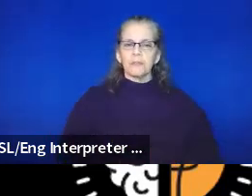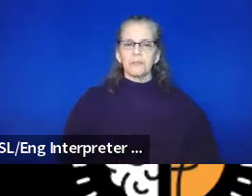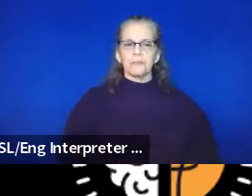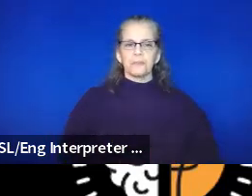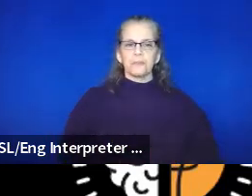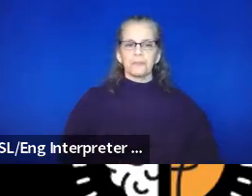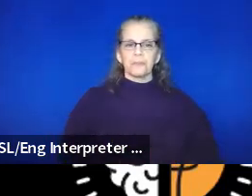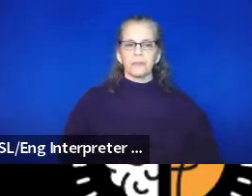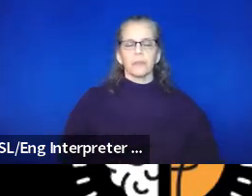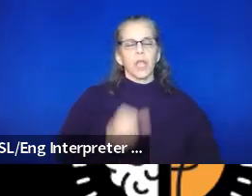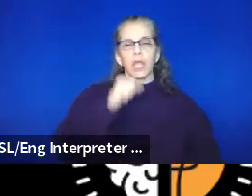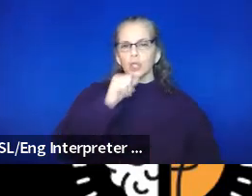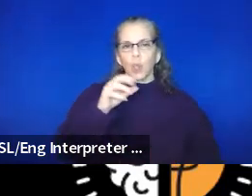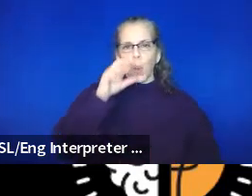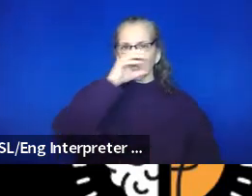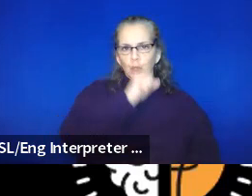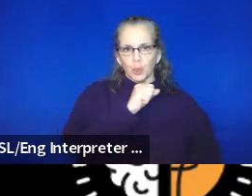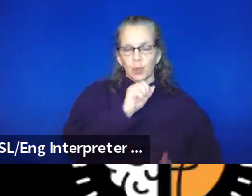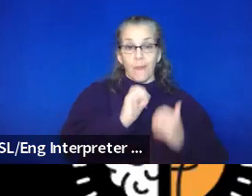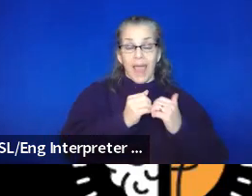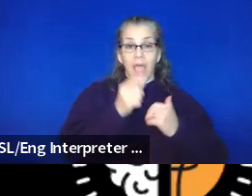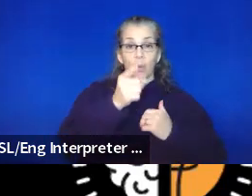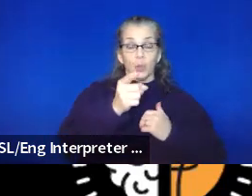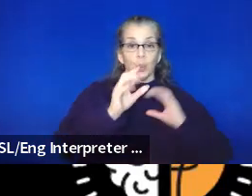Don't assume that the way you communicate in quiet with familiar people are going to